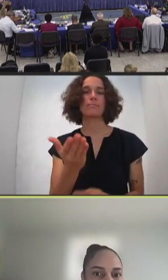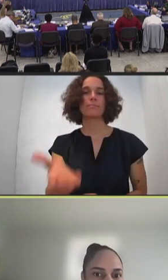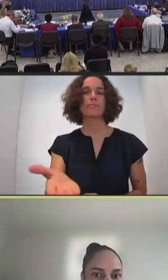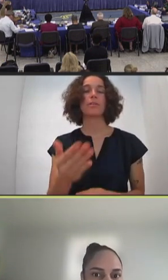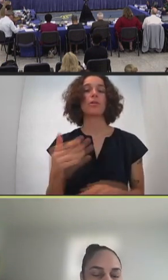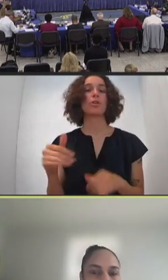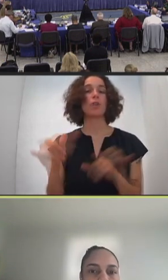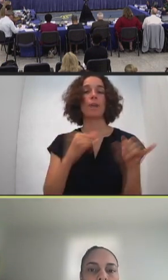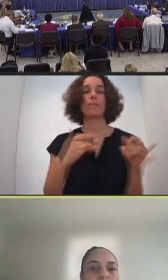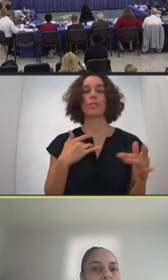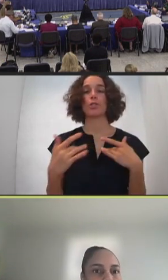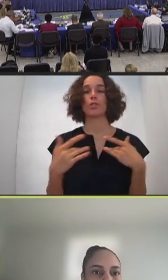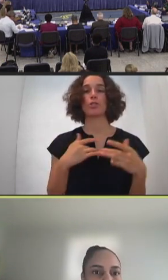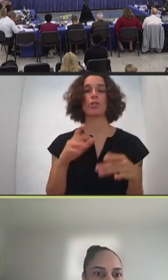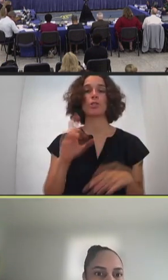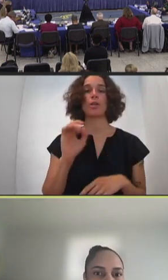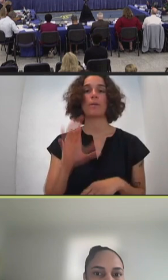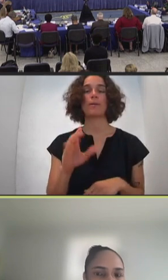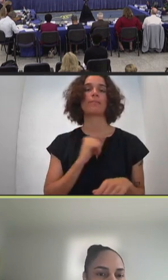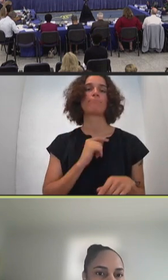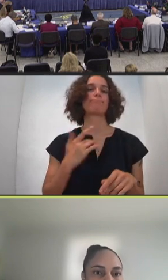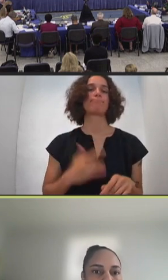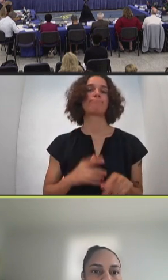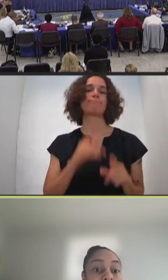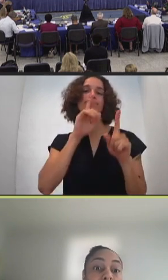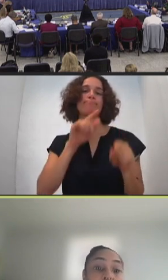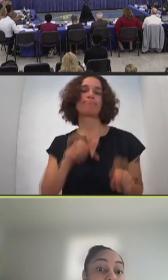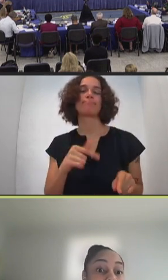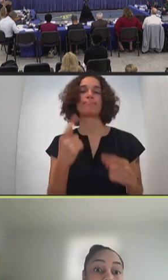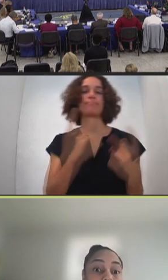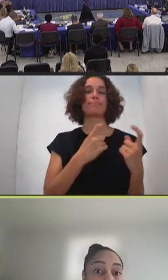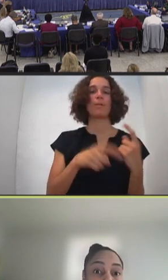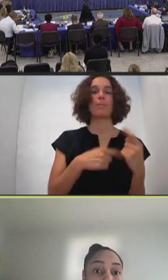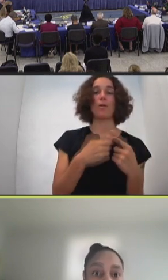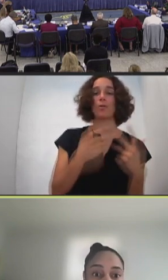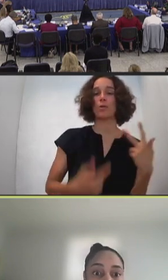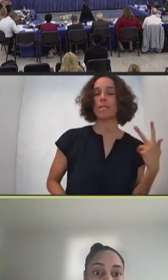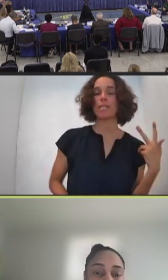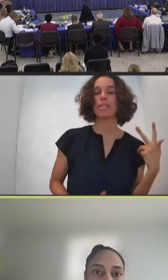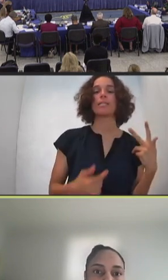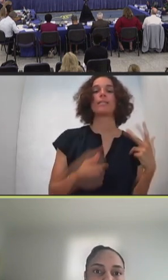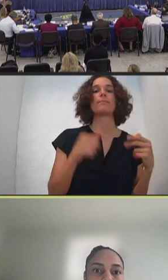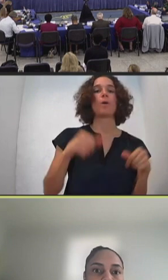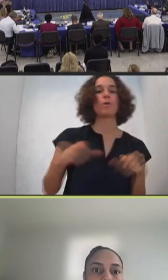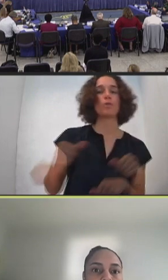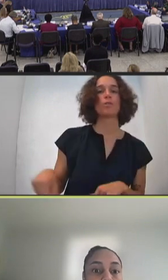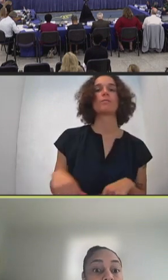answers frequently asked questions about the three viruses, posters, digital banners, et cetera.